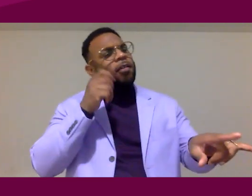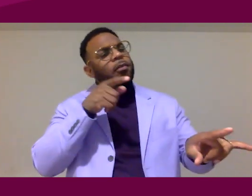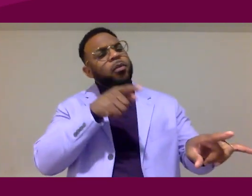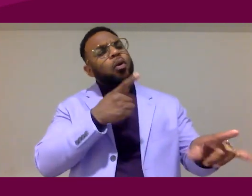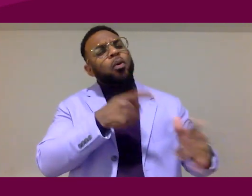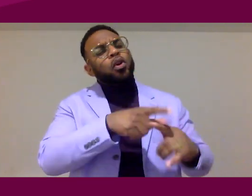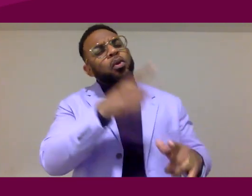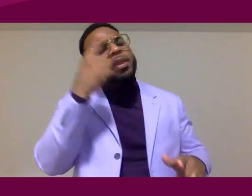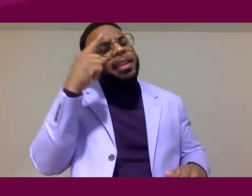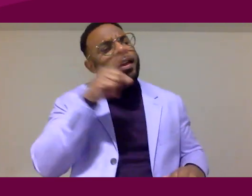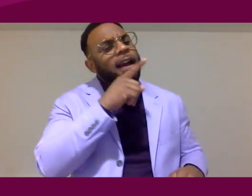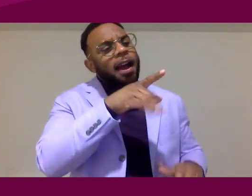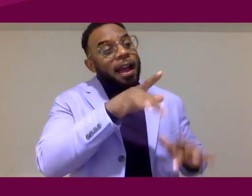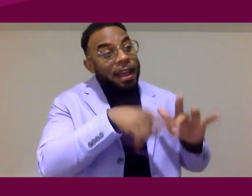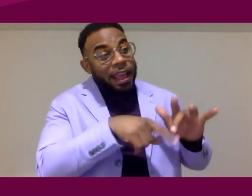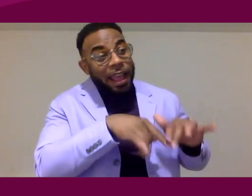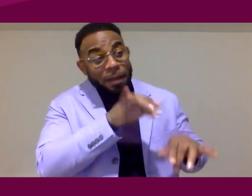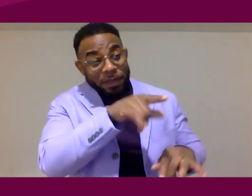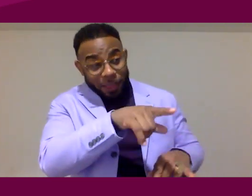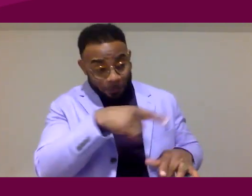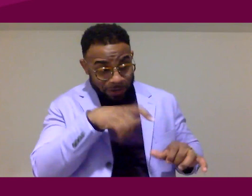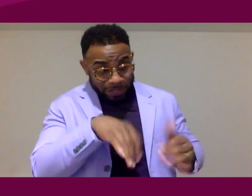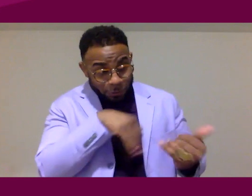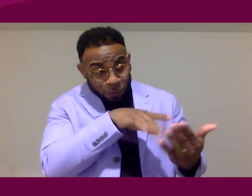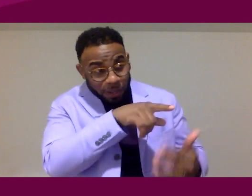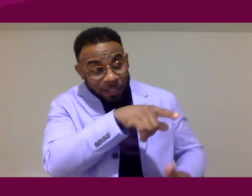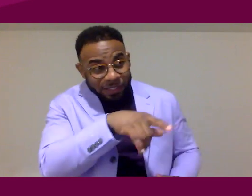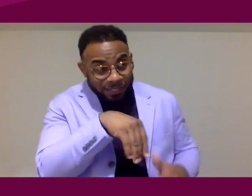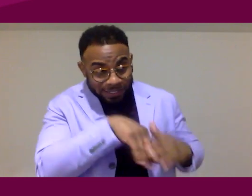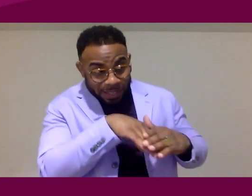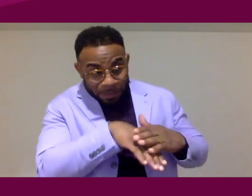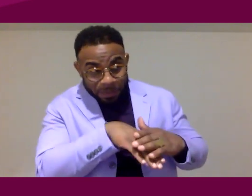What do you think are gaps that we need to address in accessibility? Kat Zigmont: Absolutely.